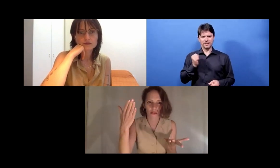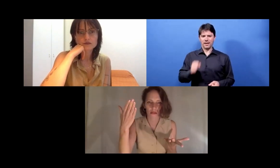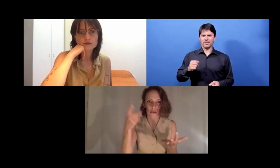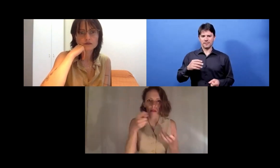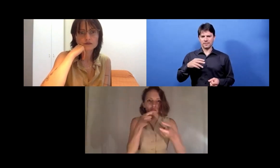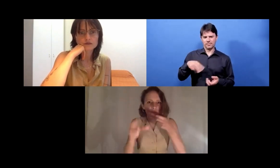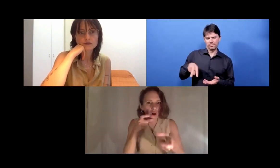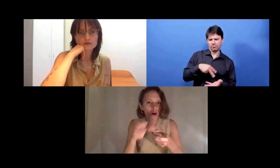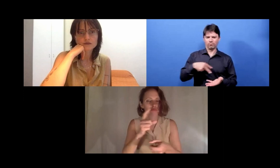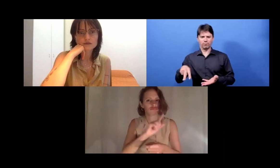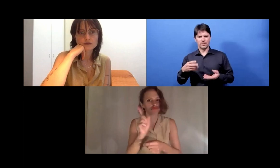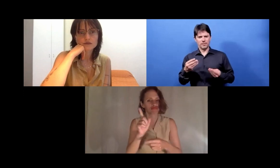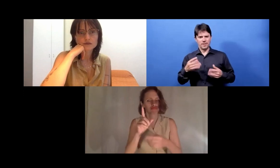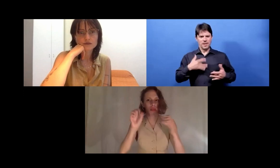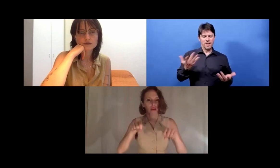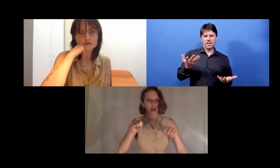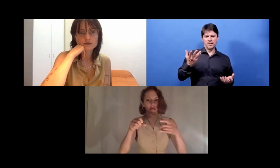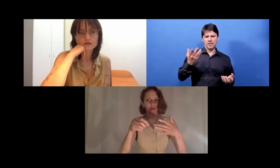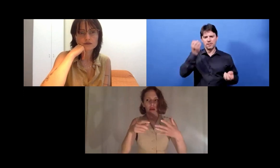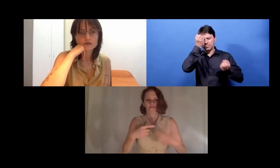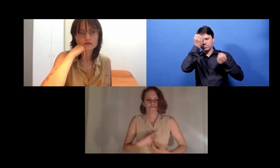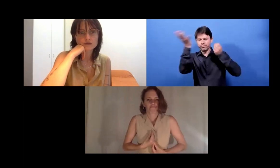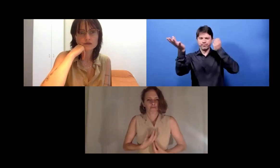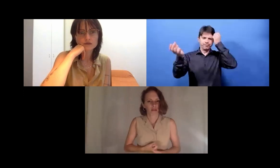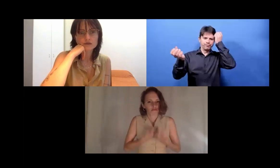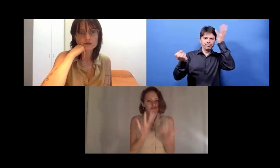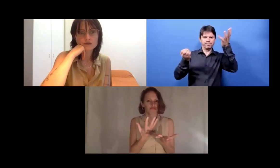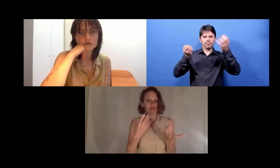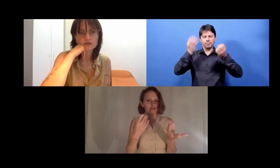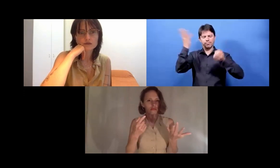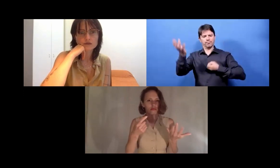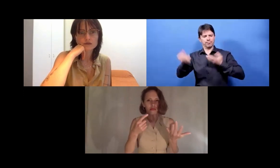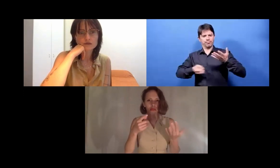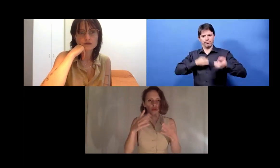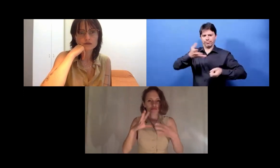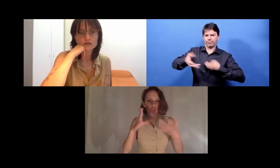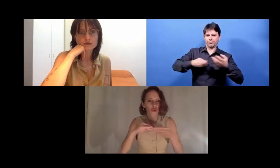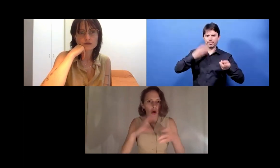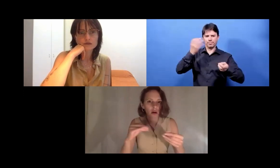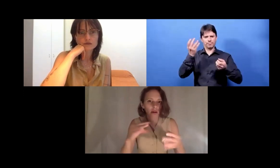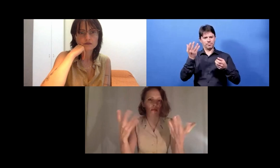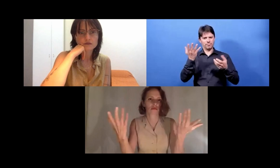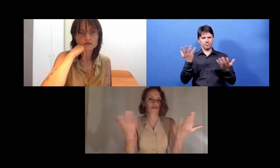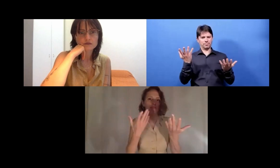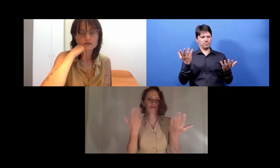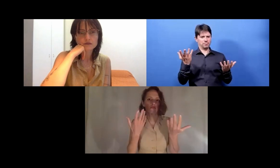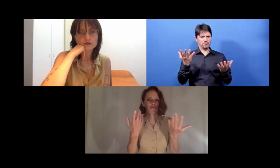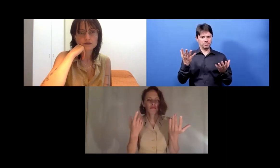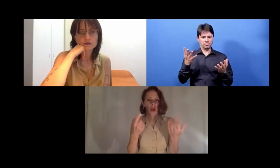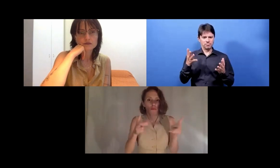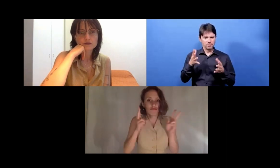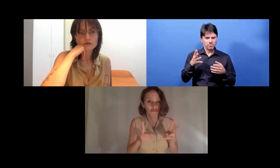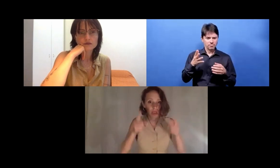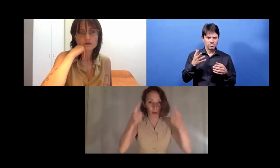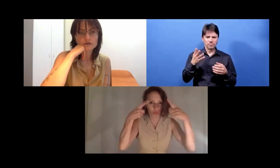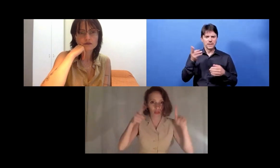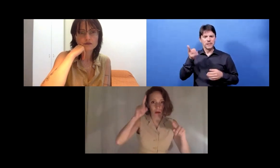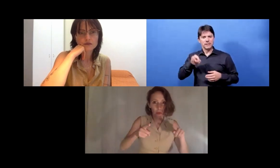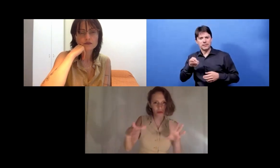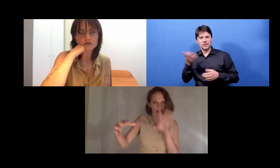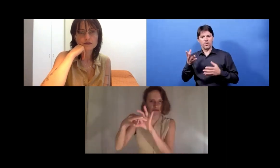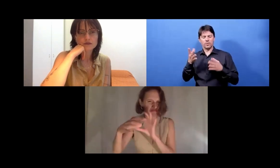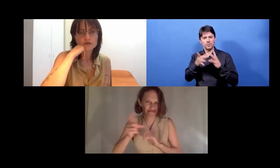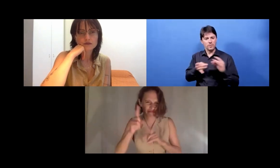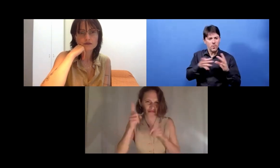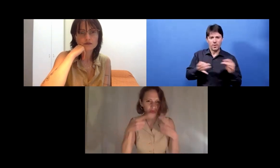I also learned in an abstract way I can express my emotions. I can express stories and I am not dependent on any music.